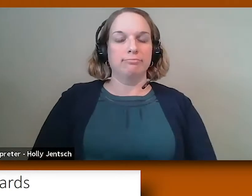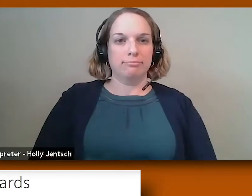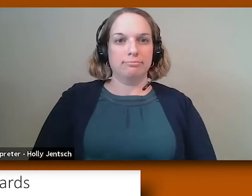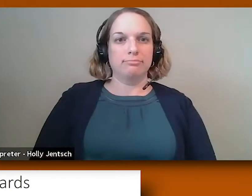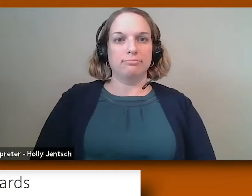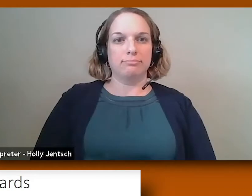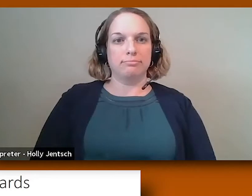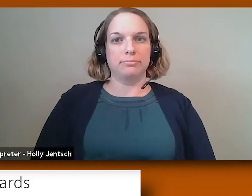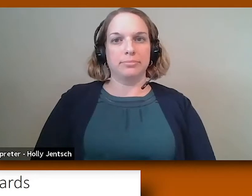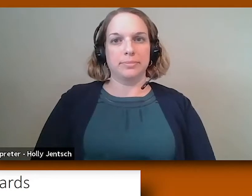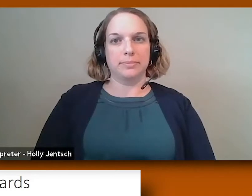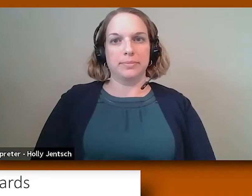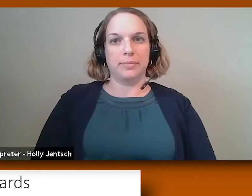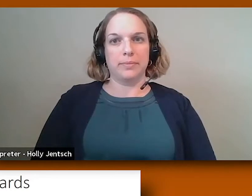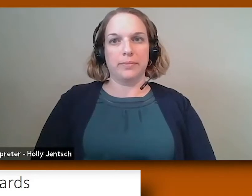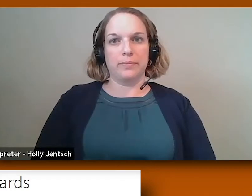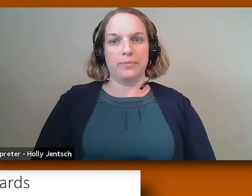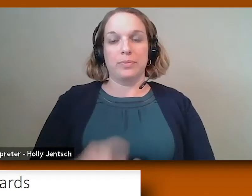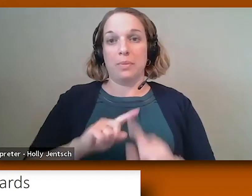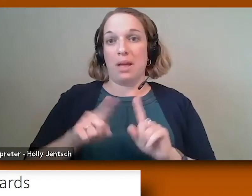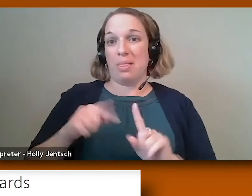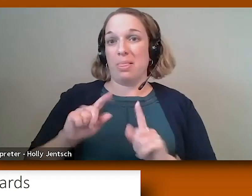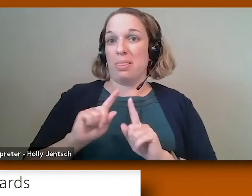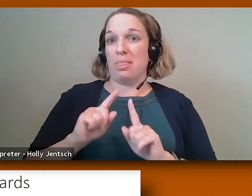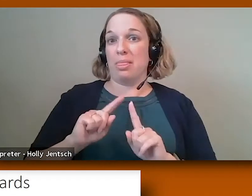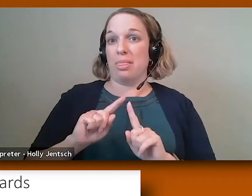but the key takeaway of this is we'll charge F&A